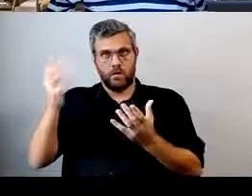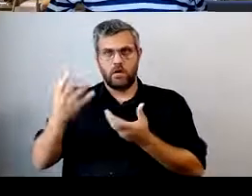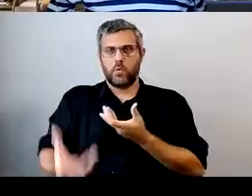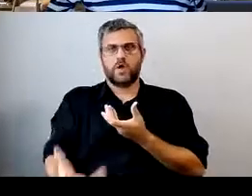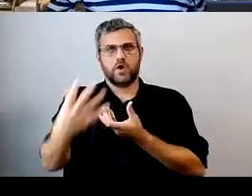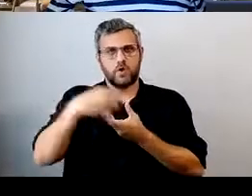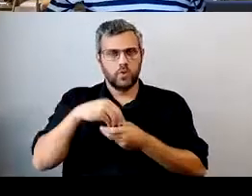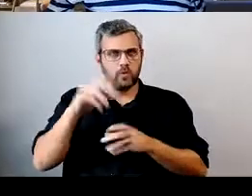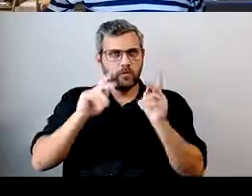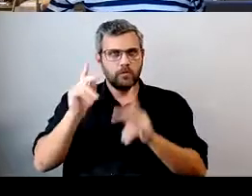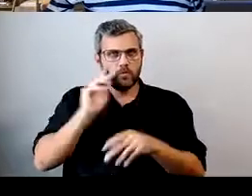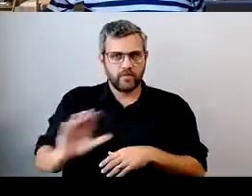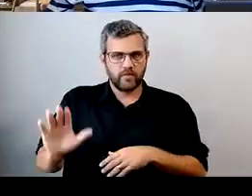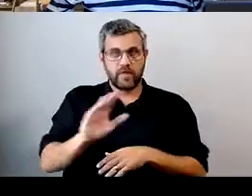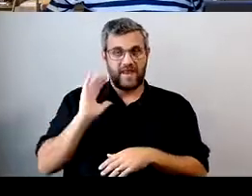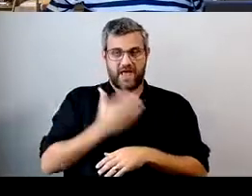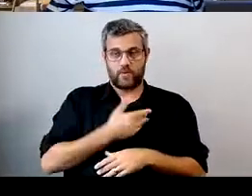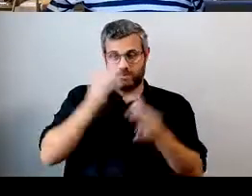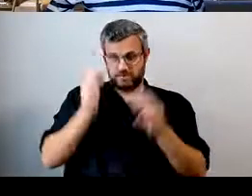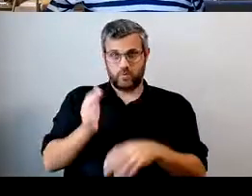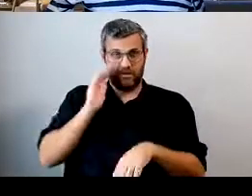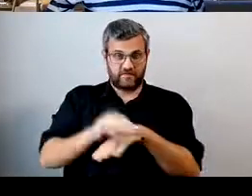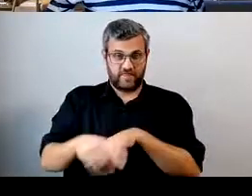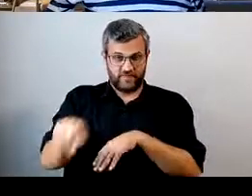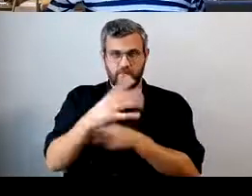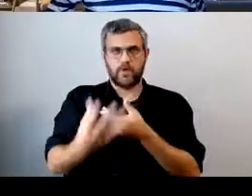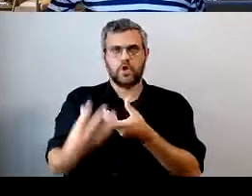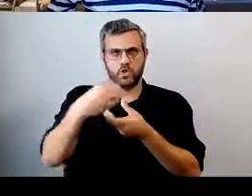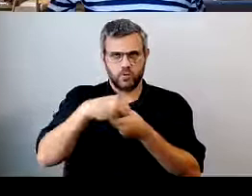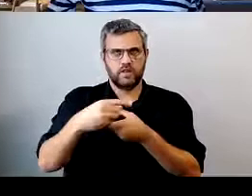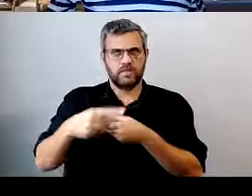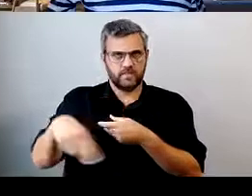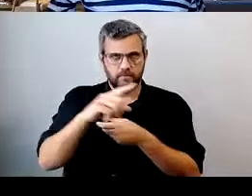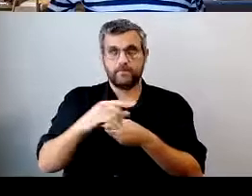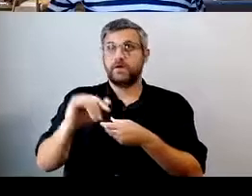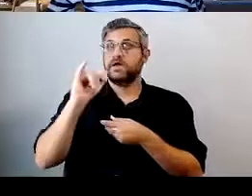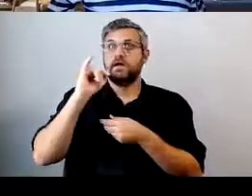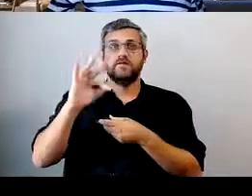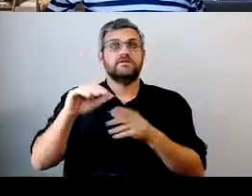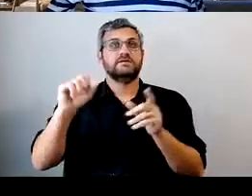that our decisions are ultimately going to affect. So if you have a situation where you're sitting around